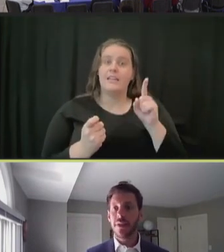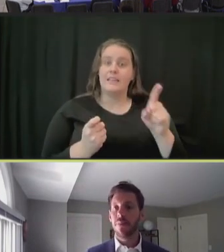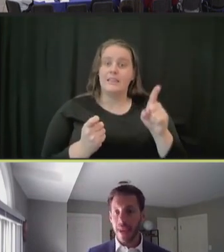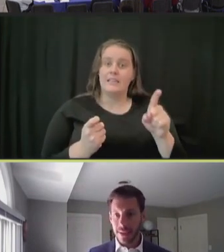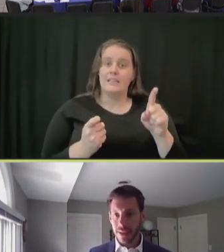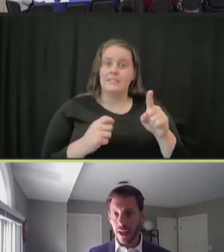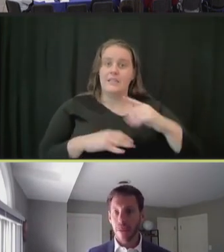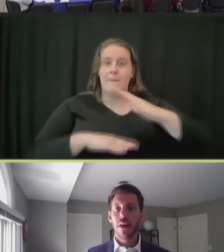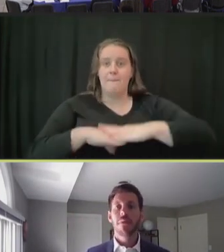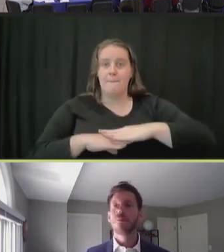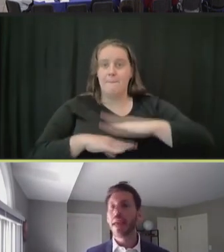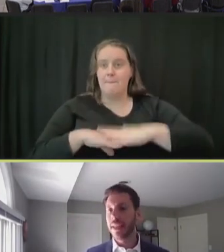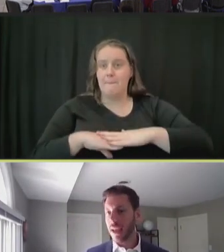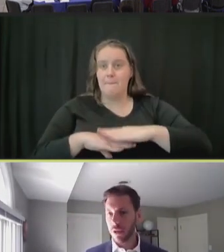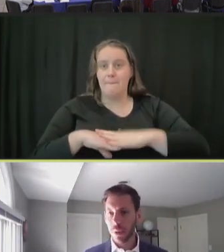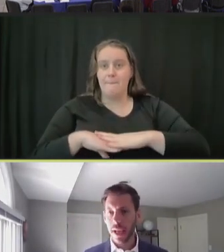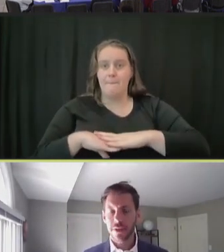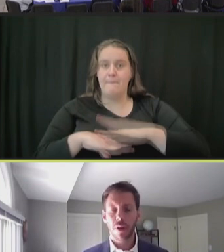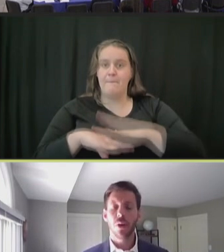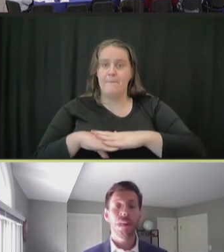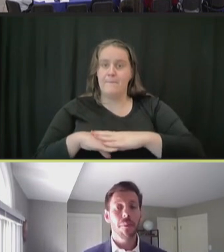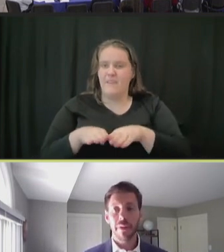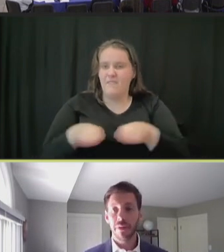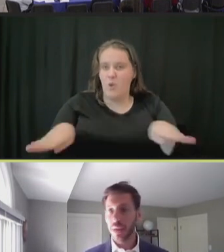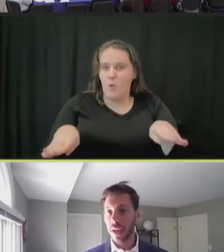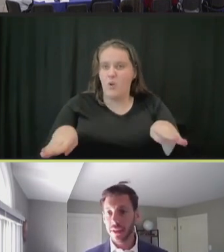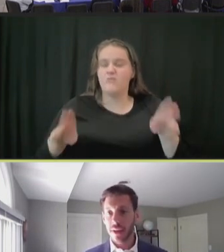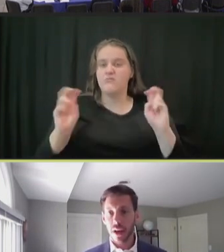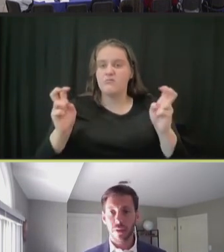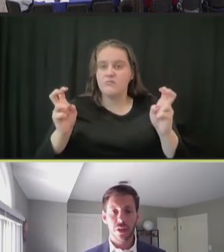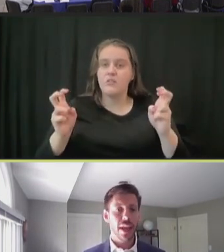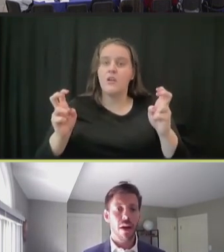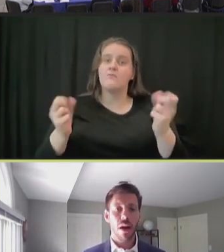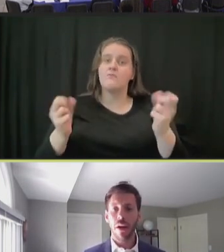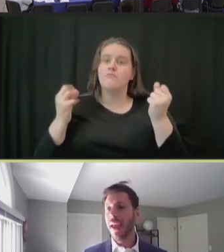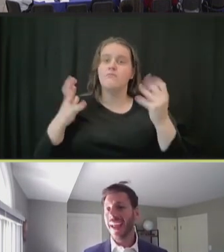the baseline. Many health plans are going above and beyond this coverage. They are